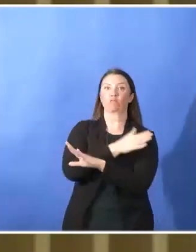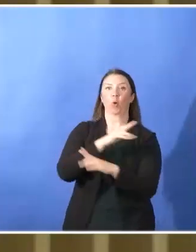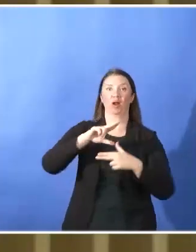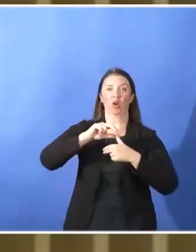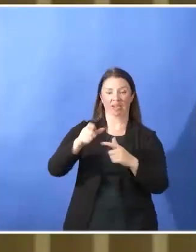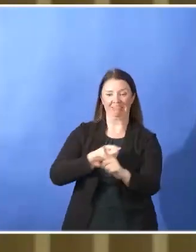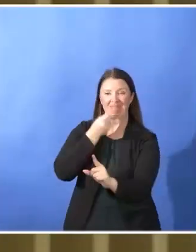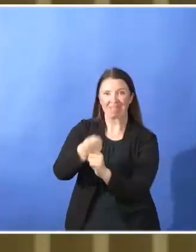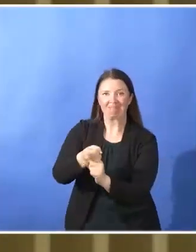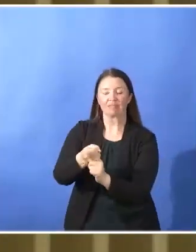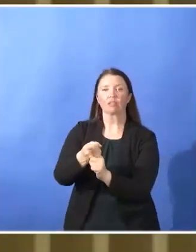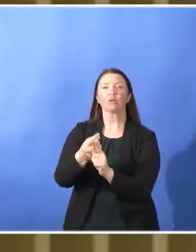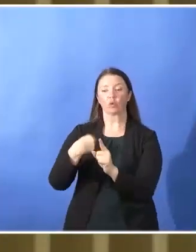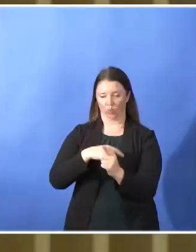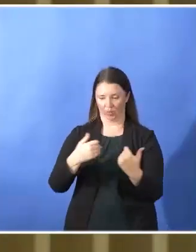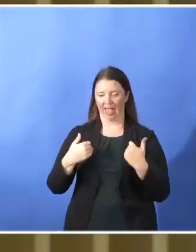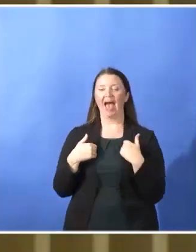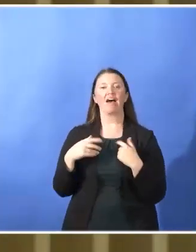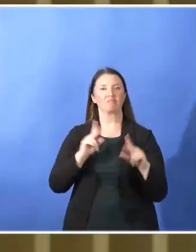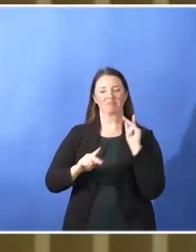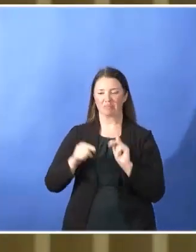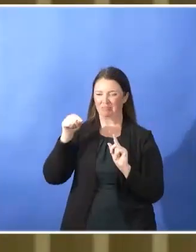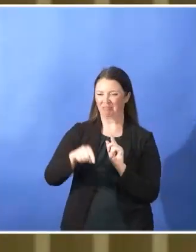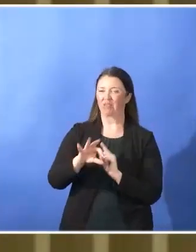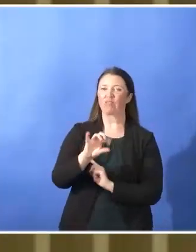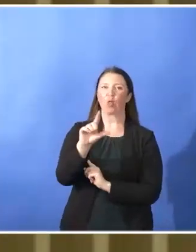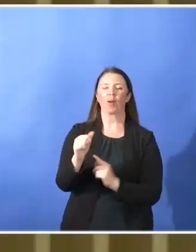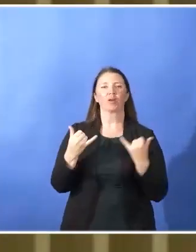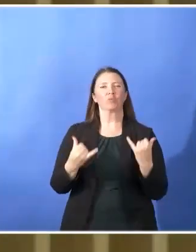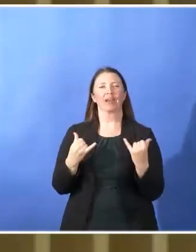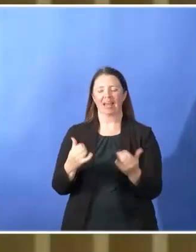HELPING TO MAINTAIN AND RESTORE COMMUNICATIONS. I WANT TO THANK HER AND HER TEAM FOR THE WORK THEY ARE